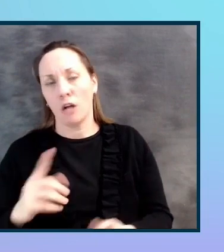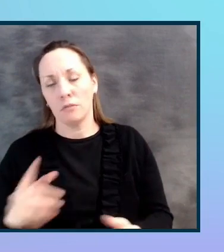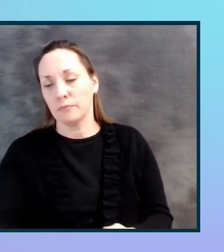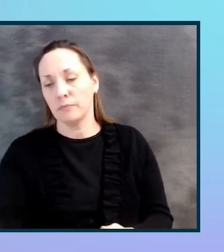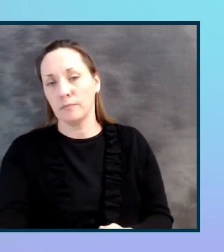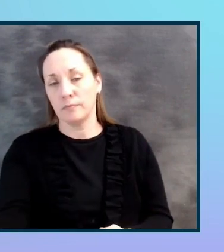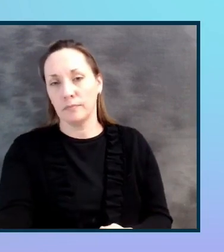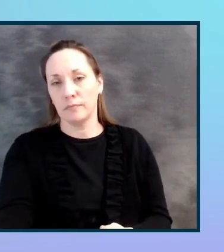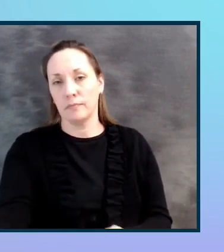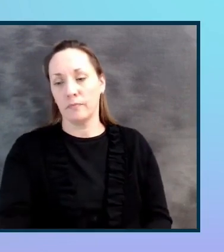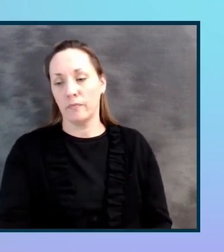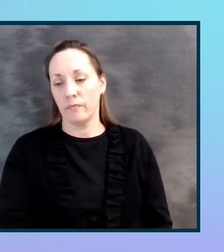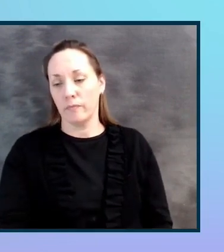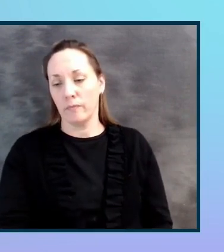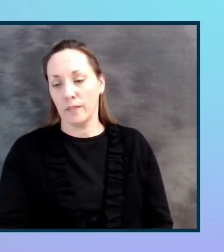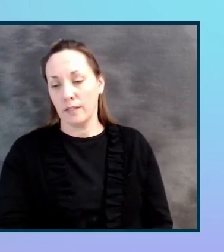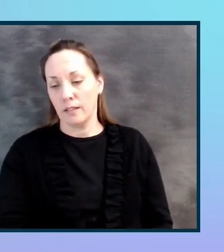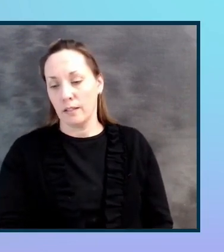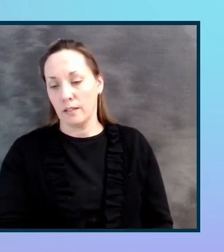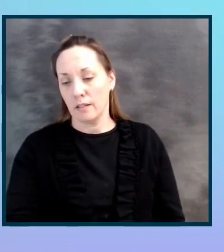Ooh, I think they're valuable.